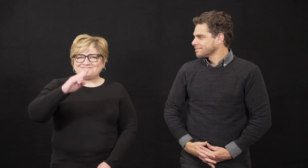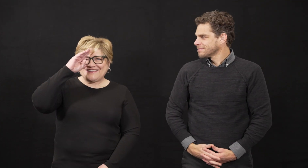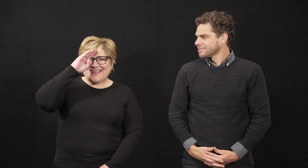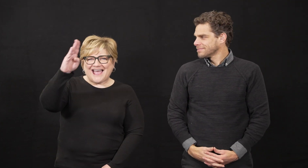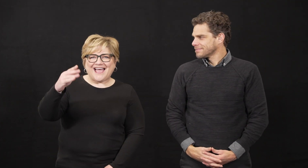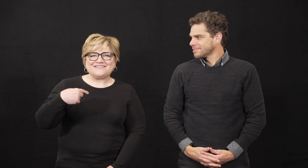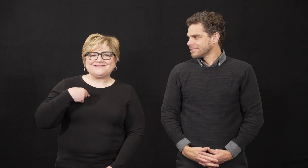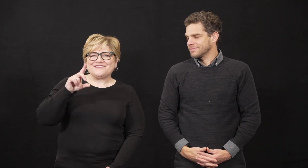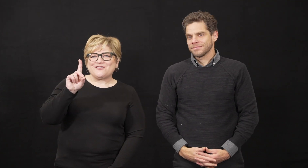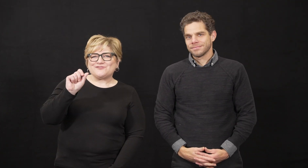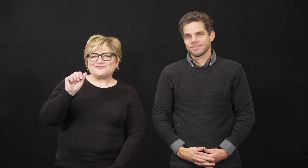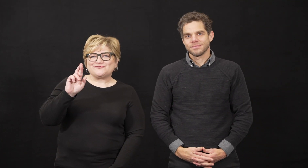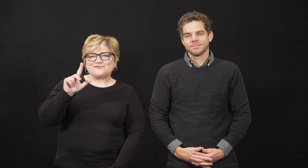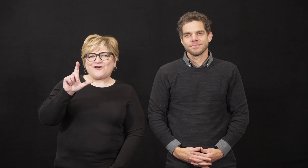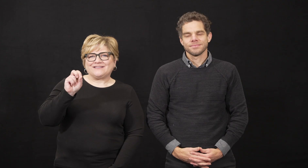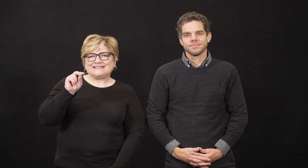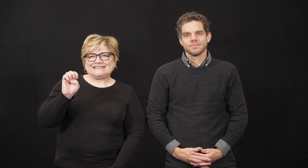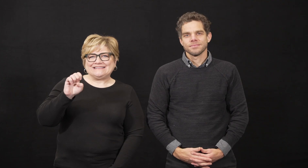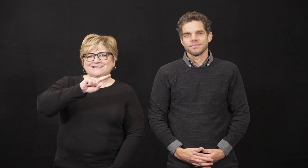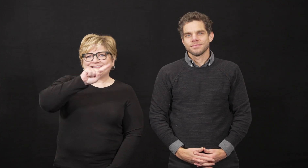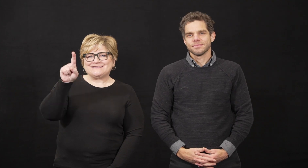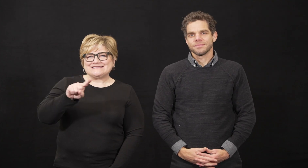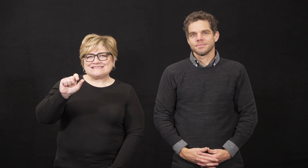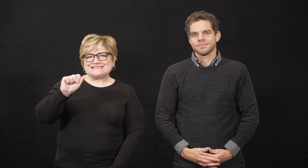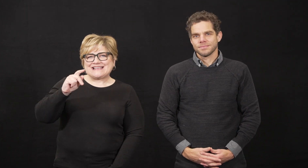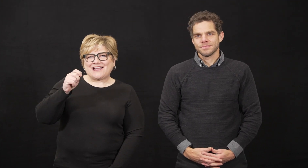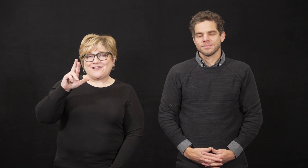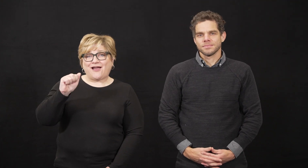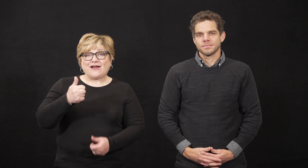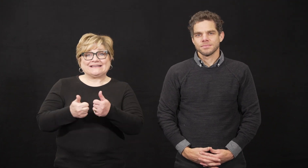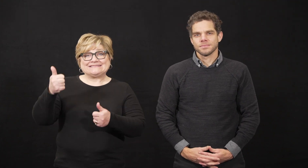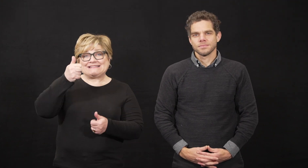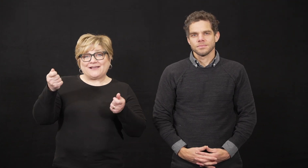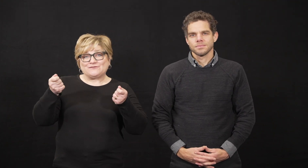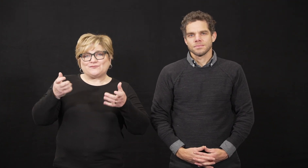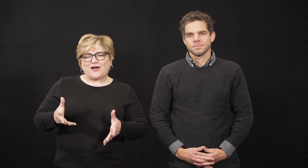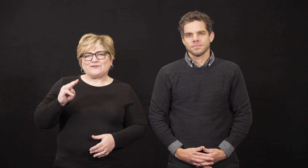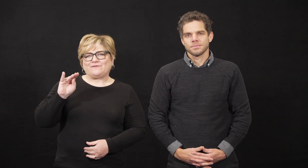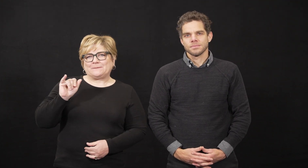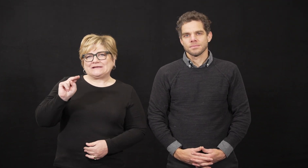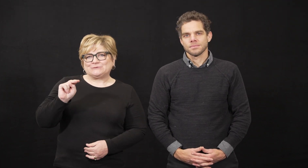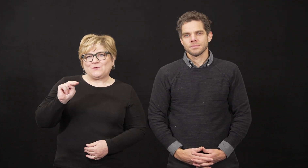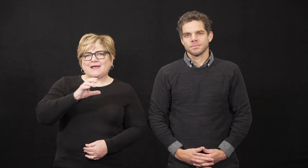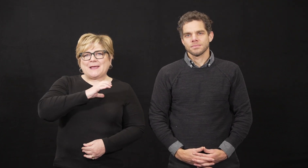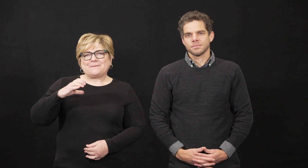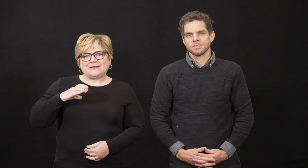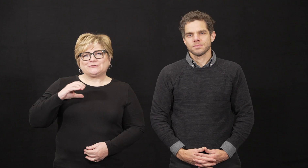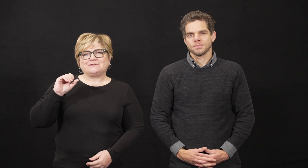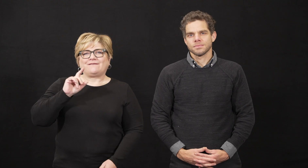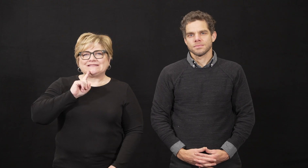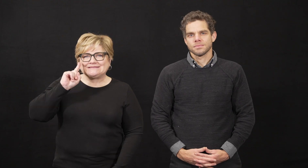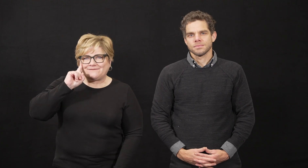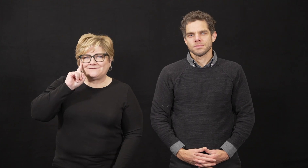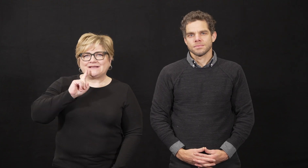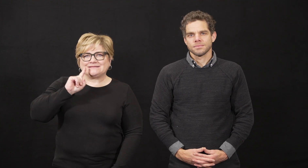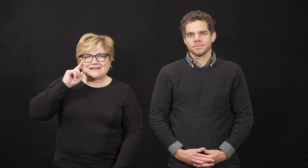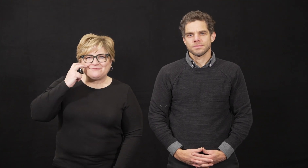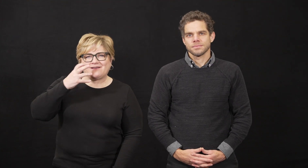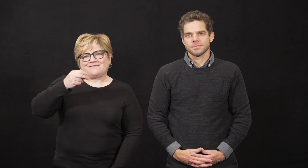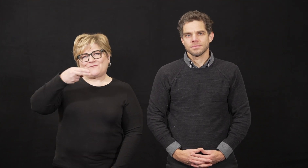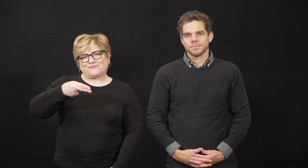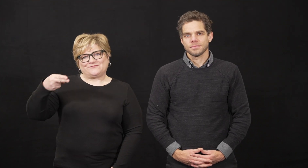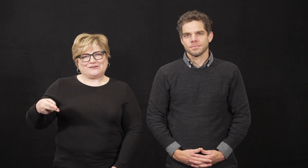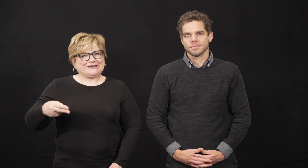I’m Darlene Zangara, Executive Director of the Minnesota Commission of the Deaf, DeafBlind and Hard of Hearing.